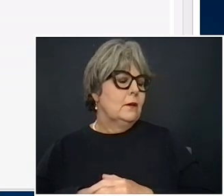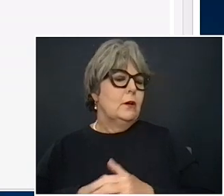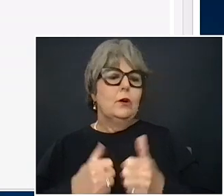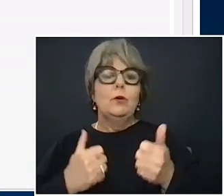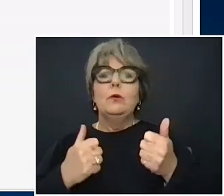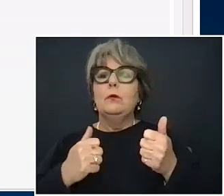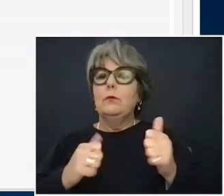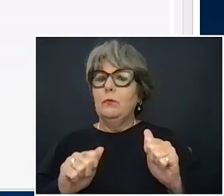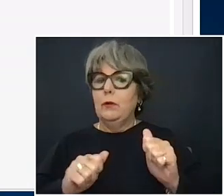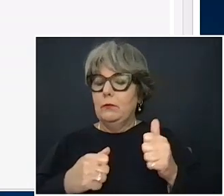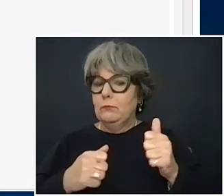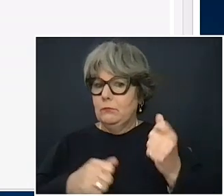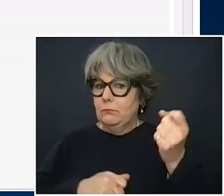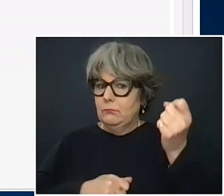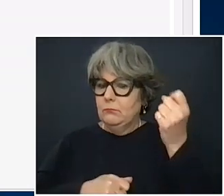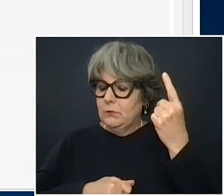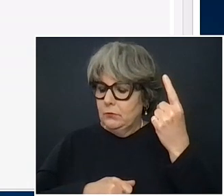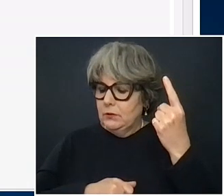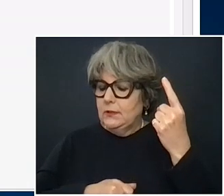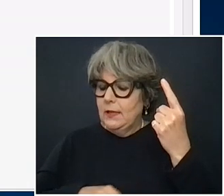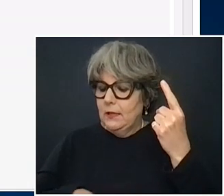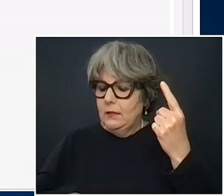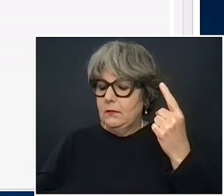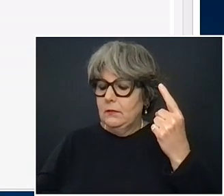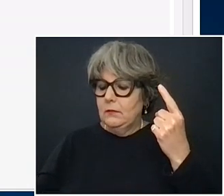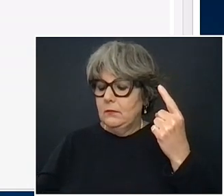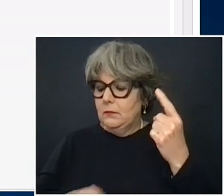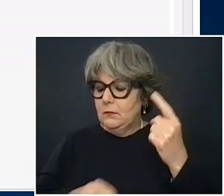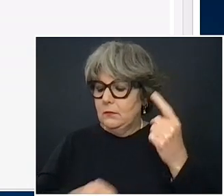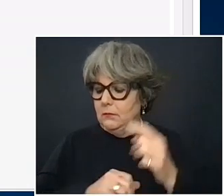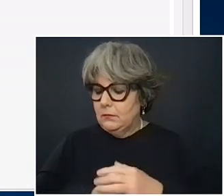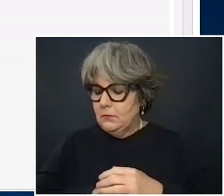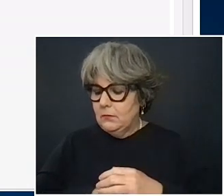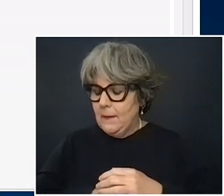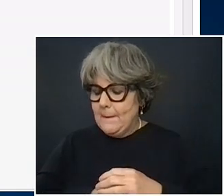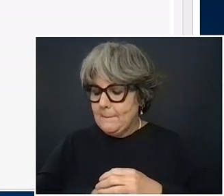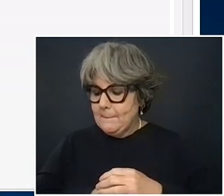had struck here, you know, providing the